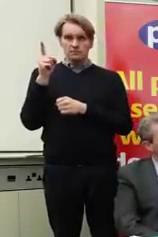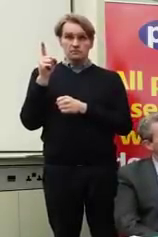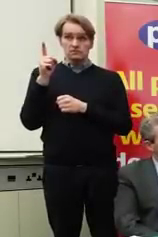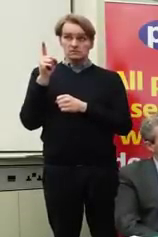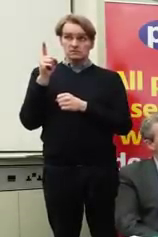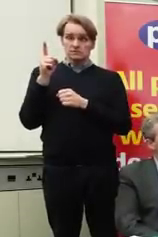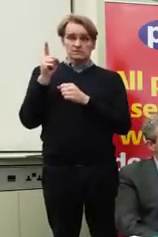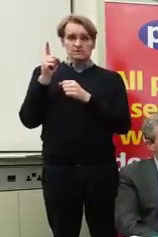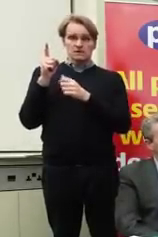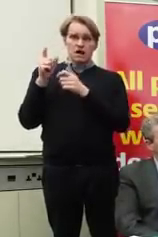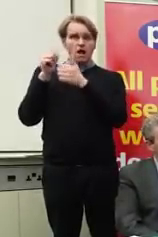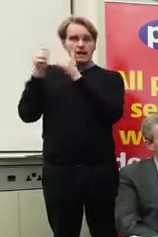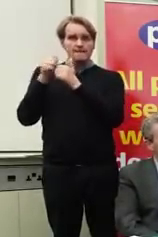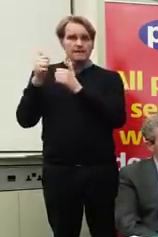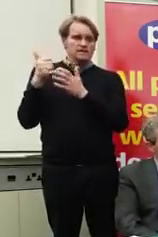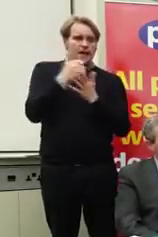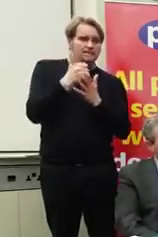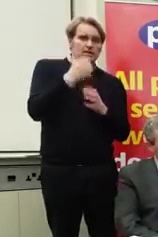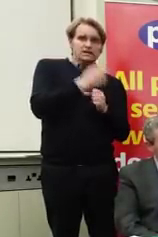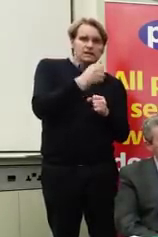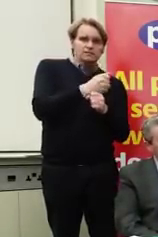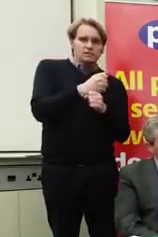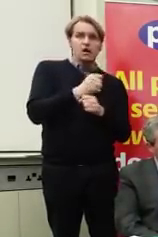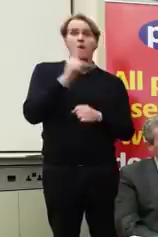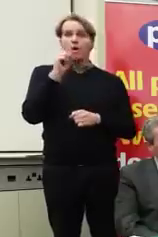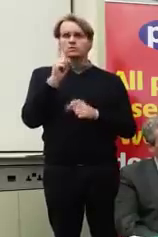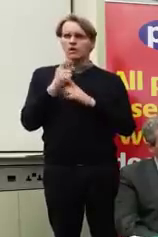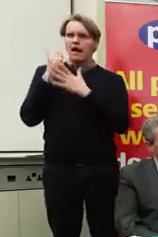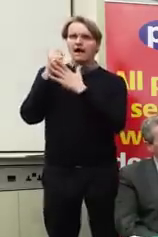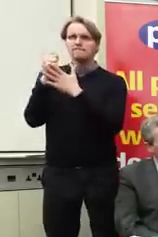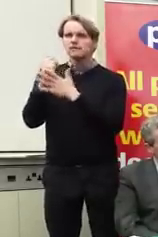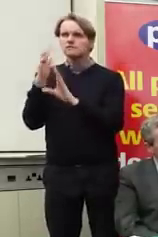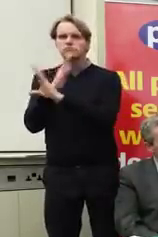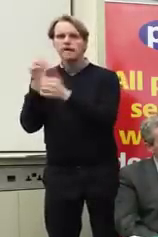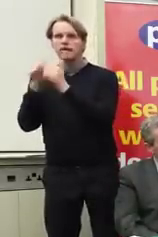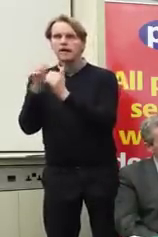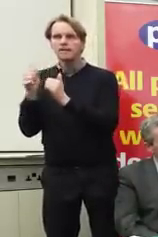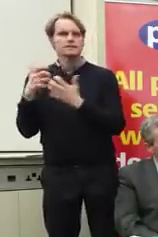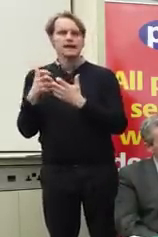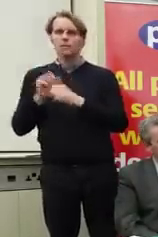tax reliefs! Just the exposure of that demonstrates, and demonstrates I